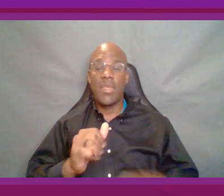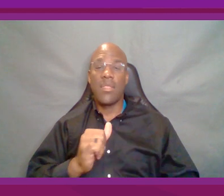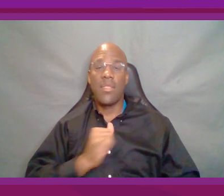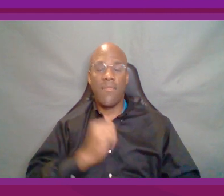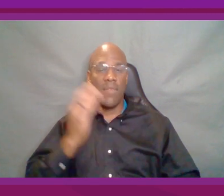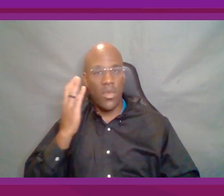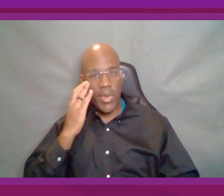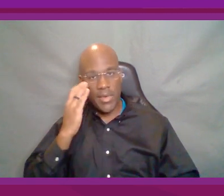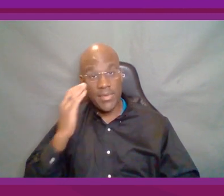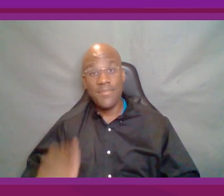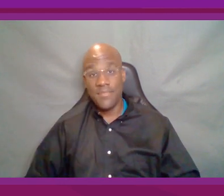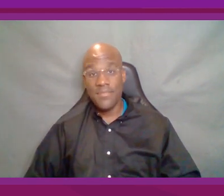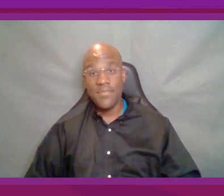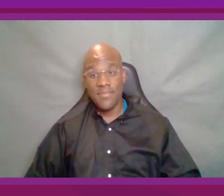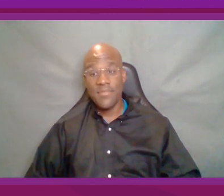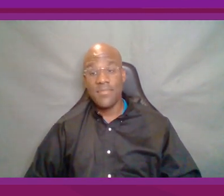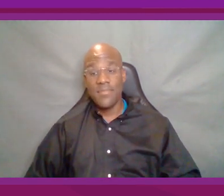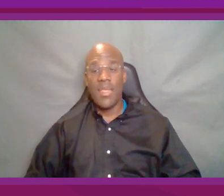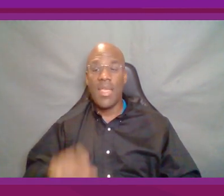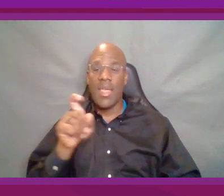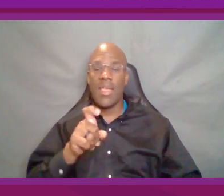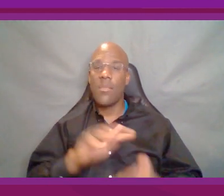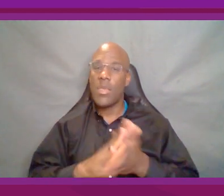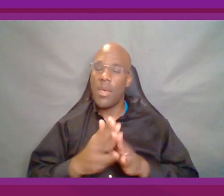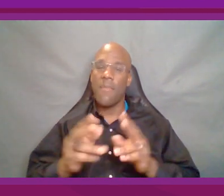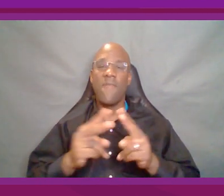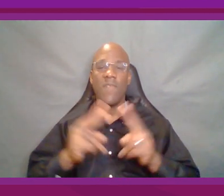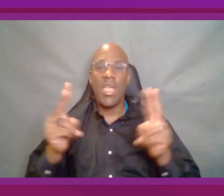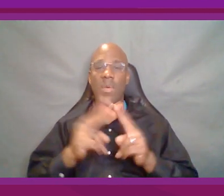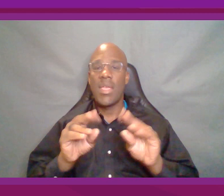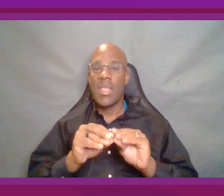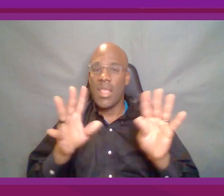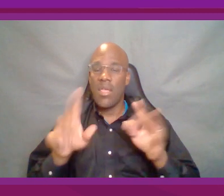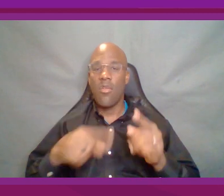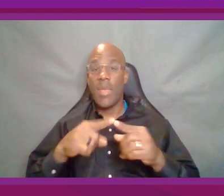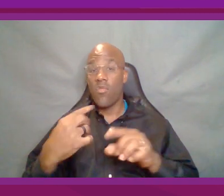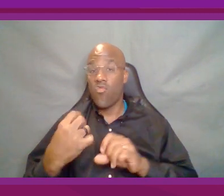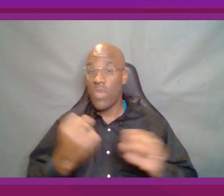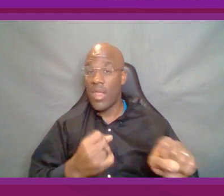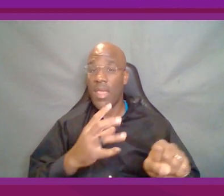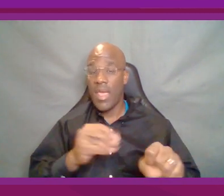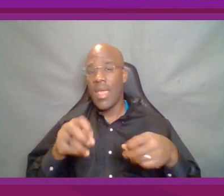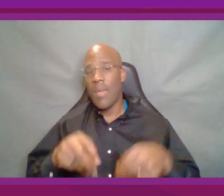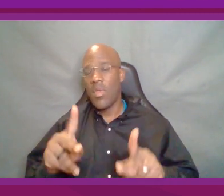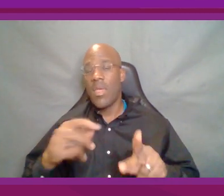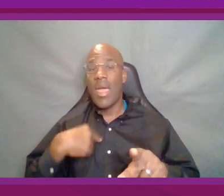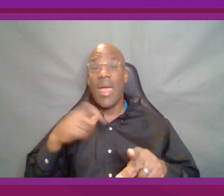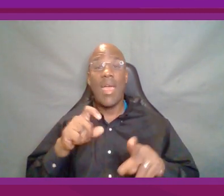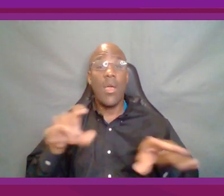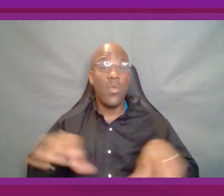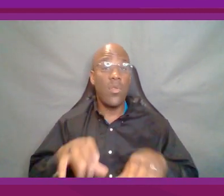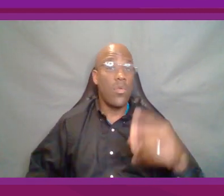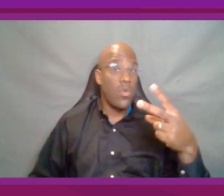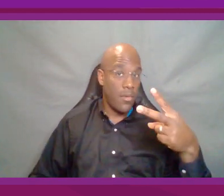be very clear about my strengths and opportunities, because I had to do two things: